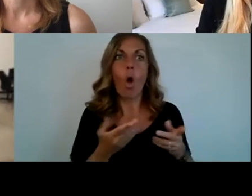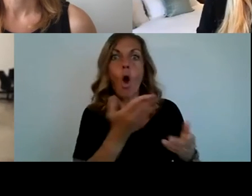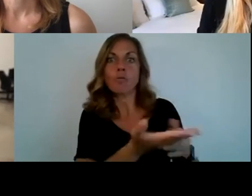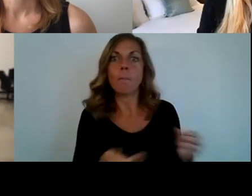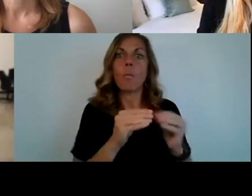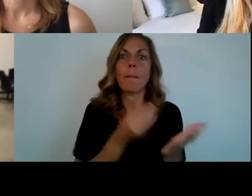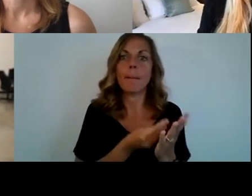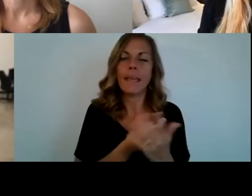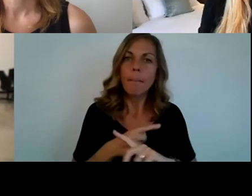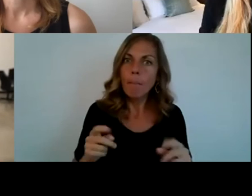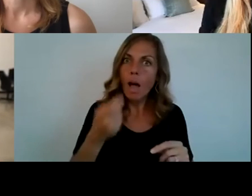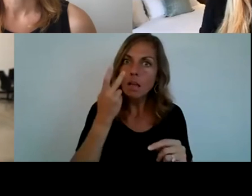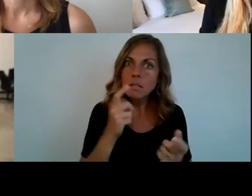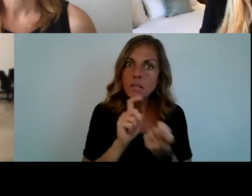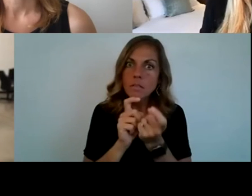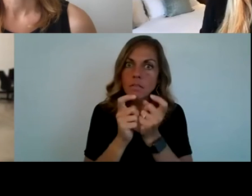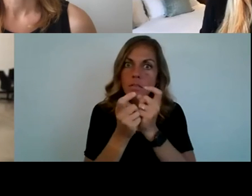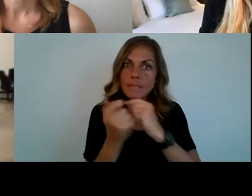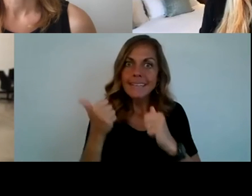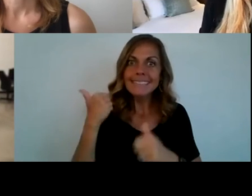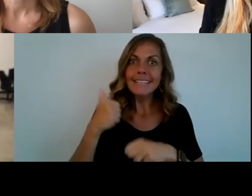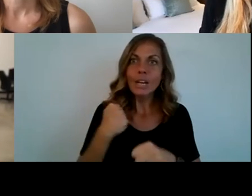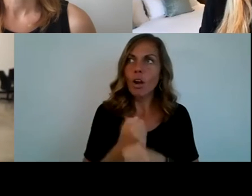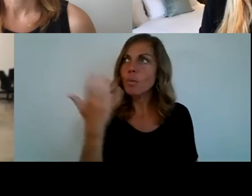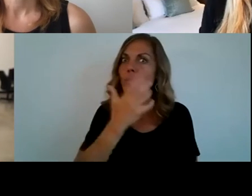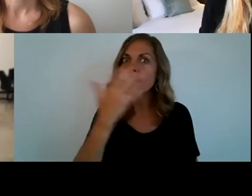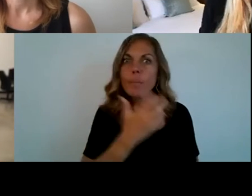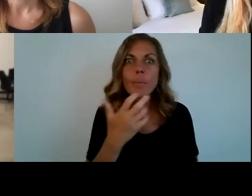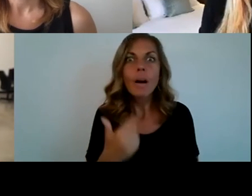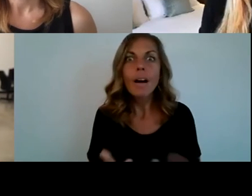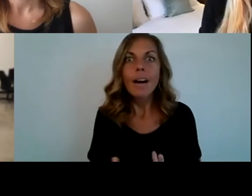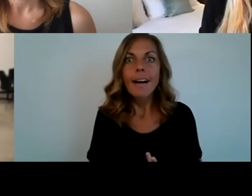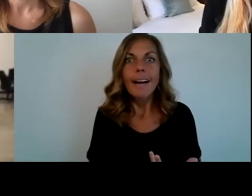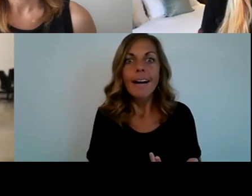last 10 years has just been absolutely phenomenal. Because at the end of the day, people people,